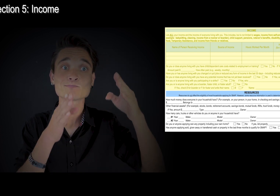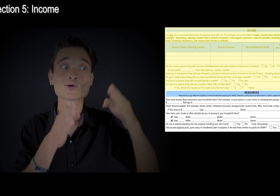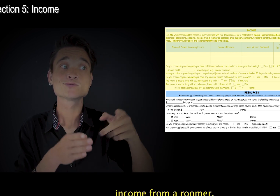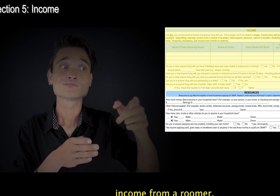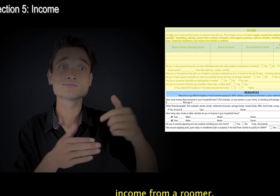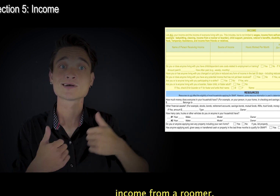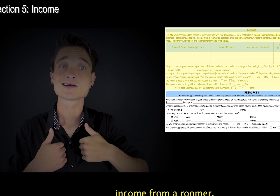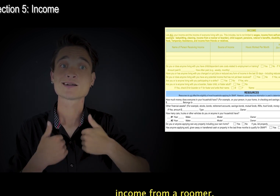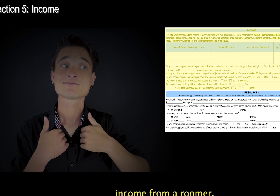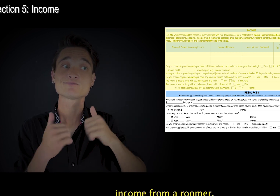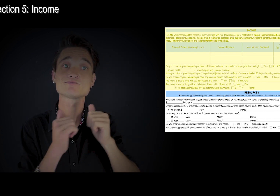income from a roomer,